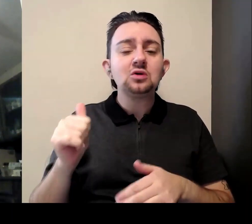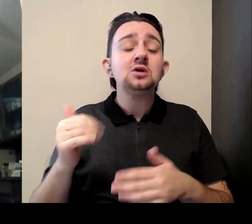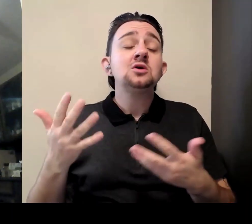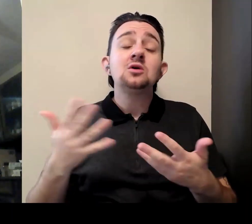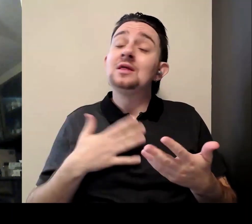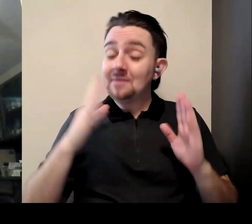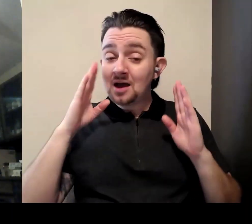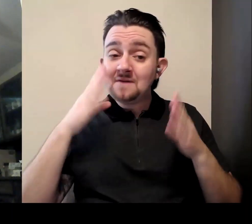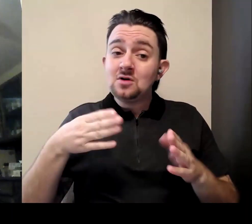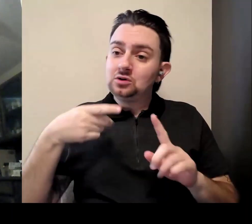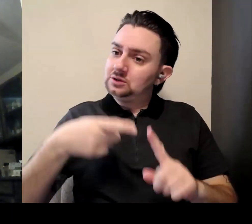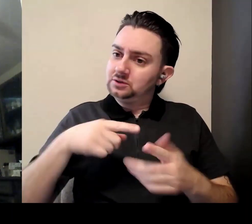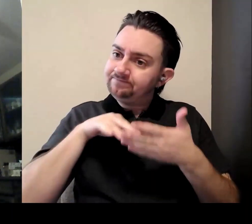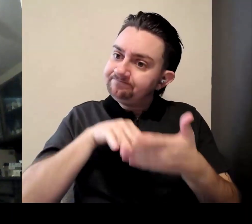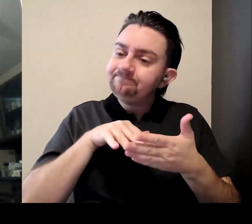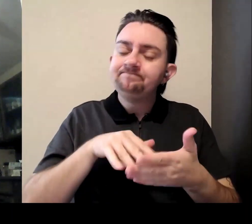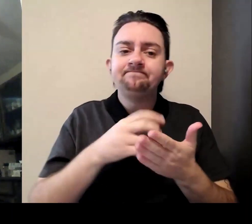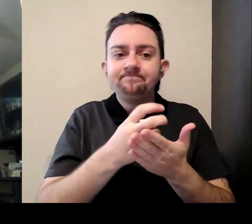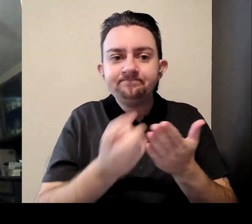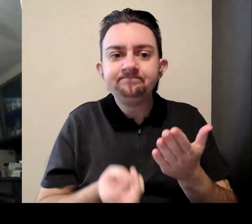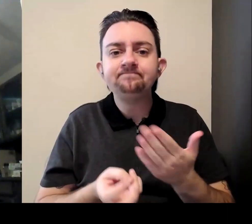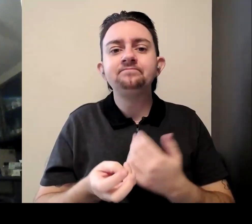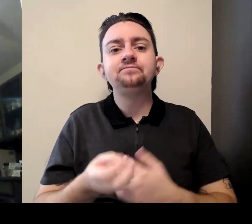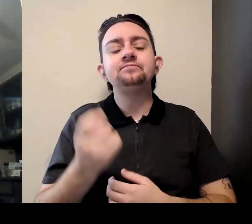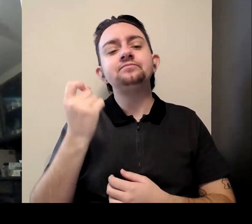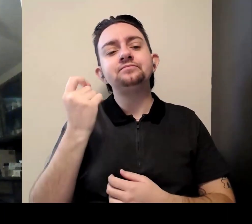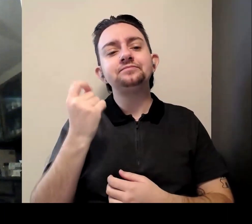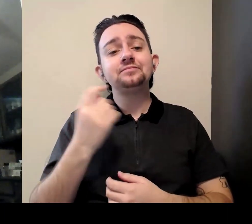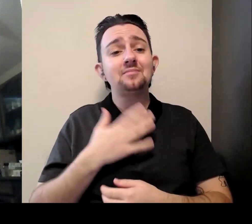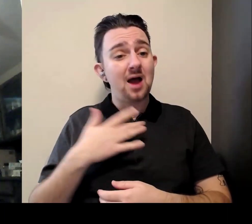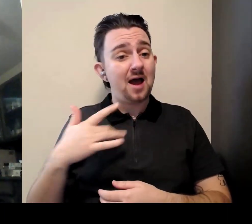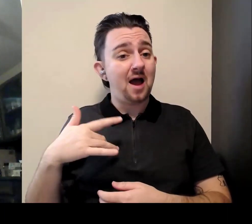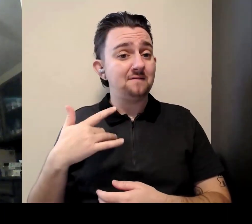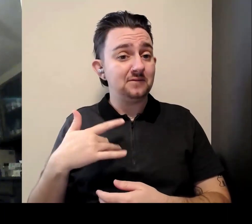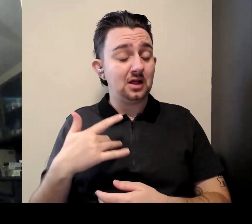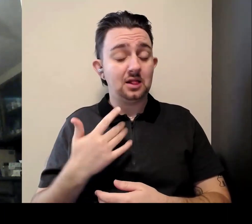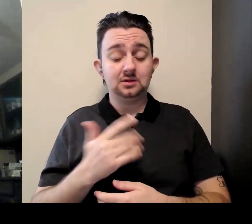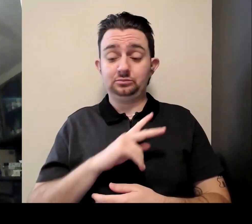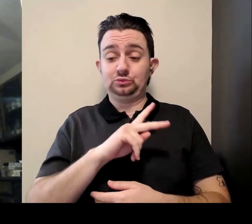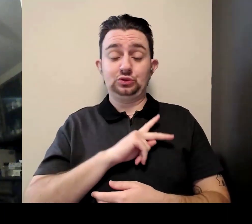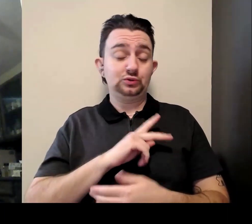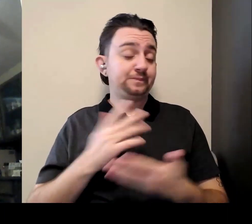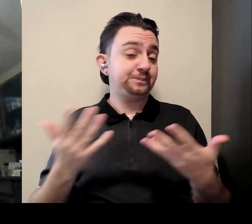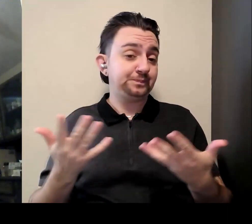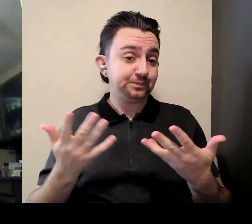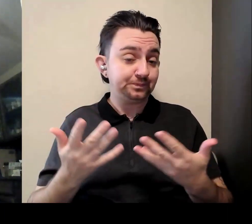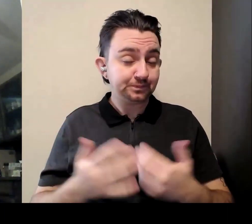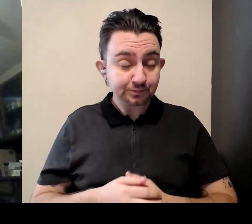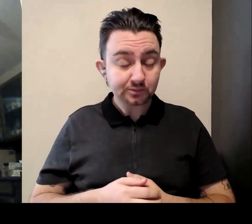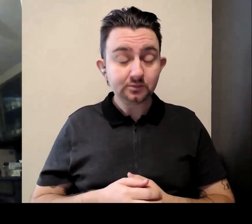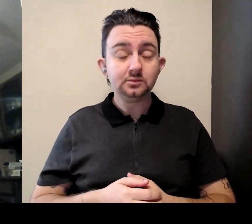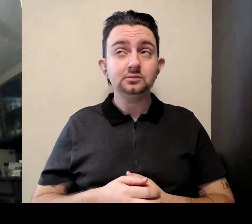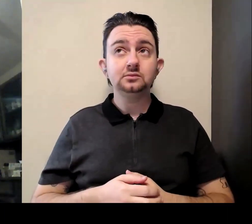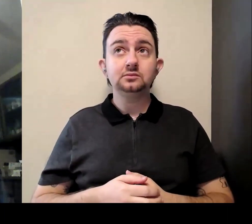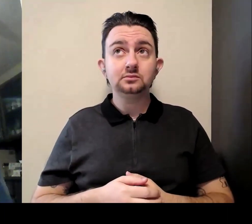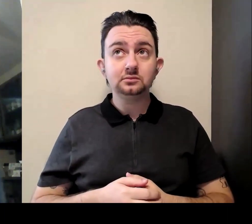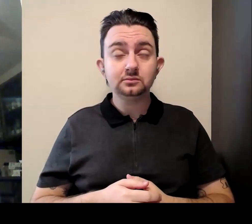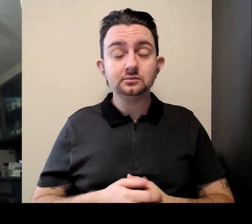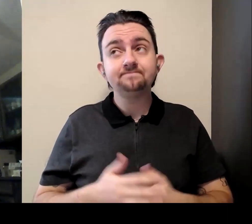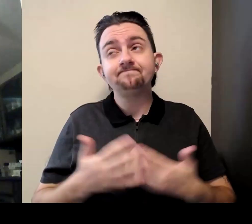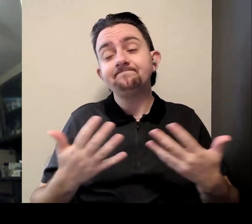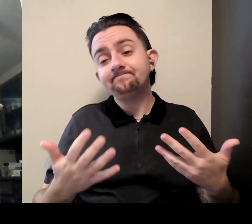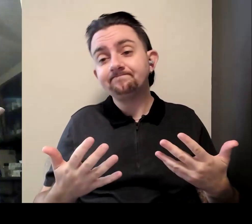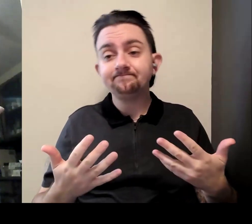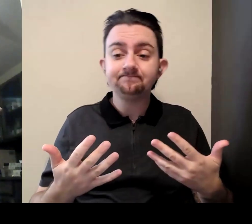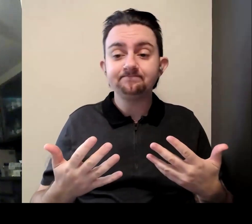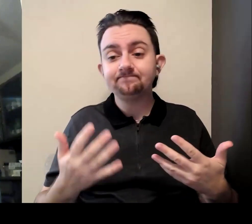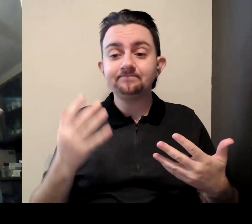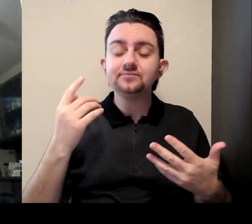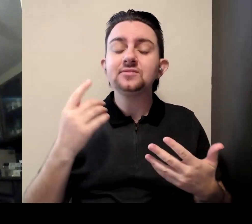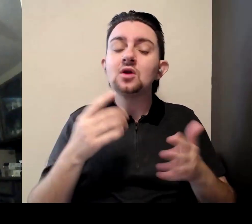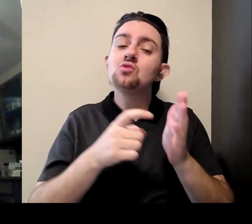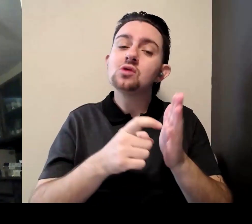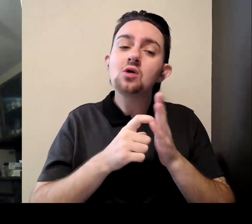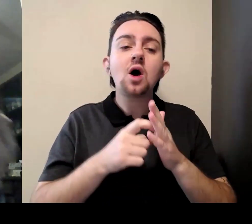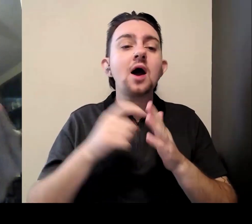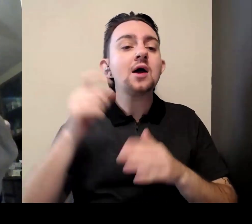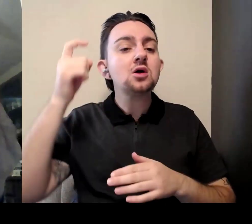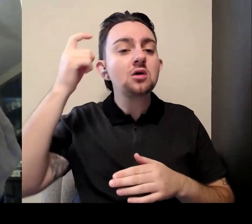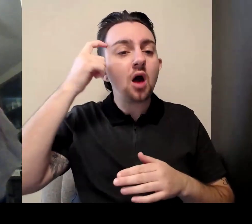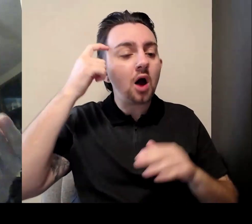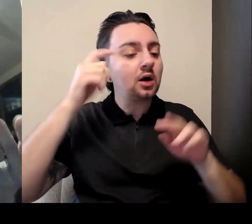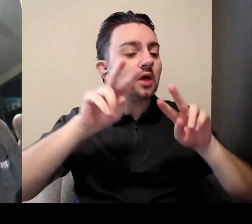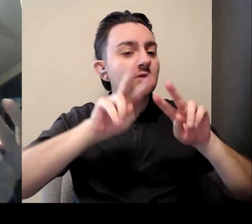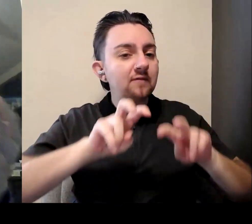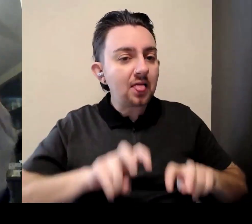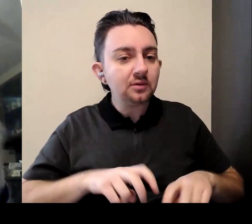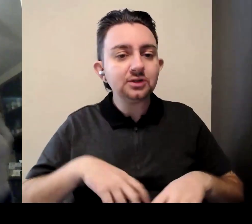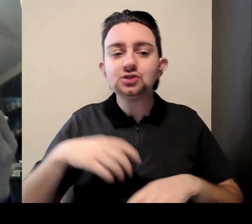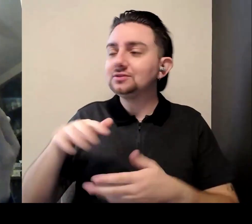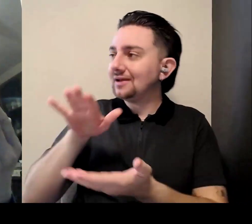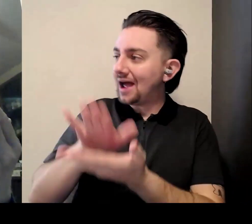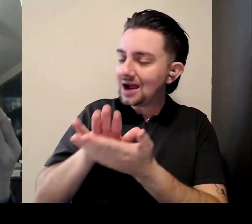And I will say that my feeling is that the best way, I mean, you have to do a cognitive evaluation and an academic evaluation at the minimum.